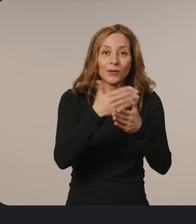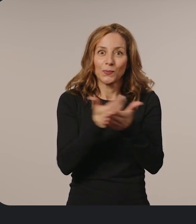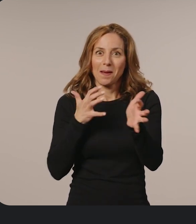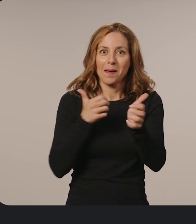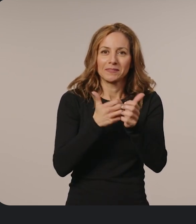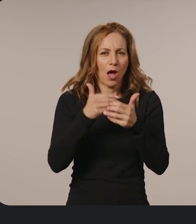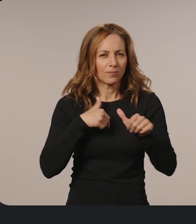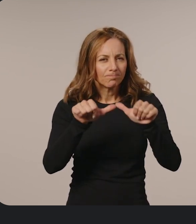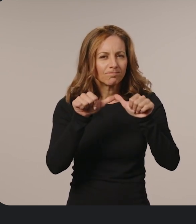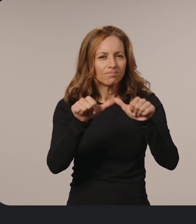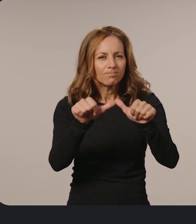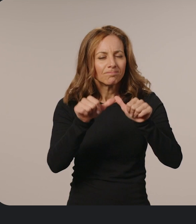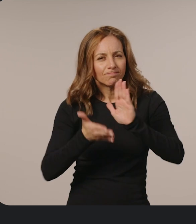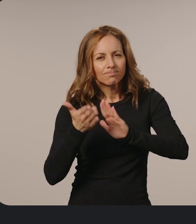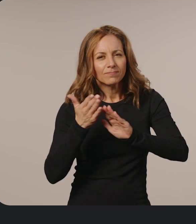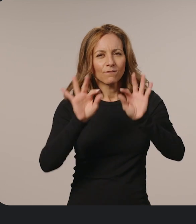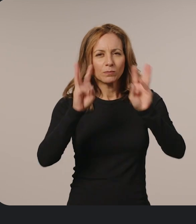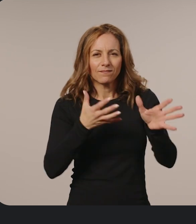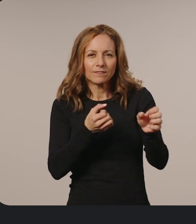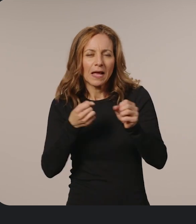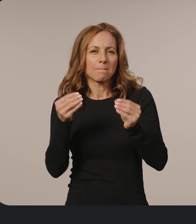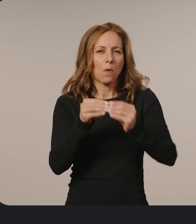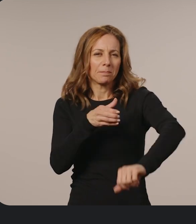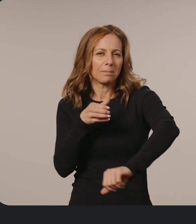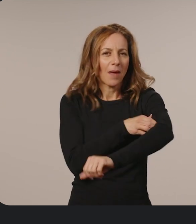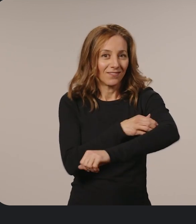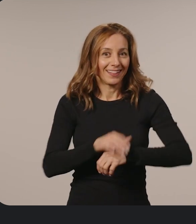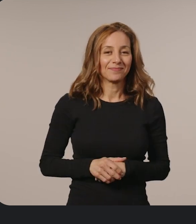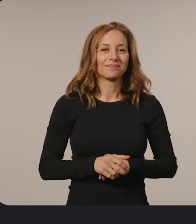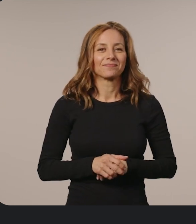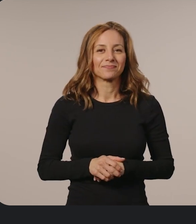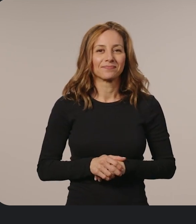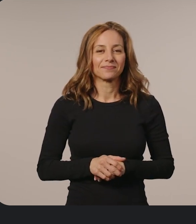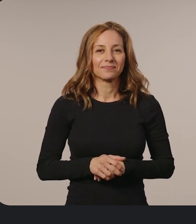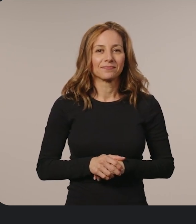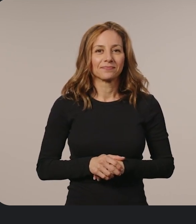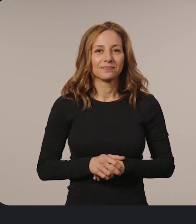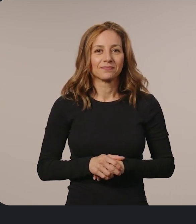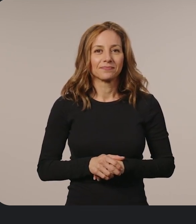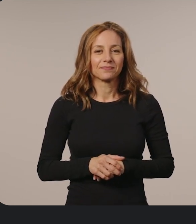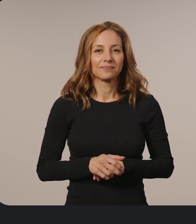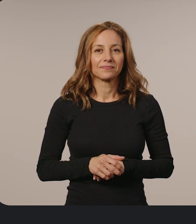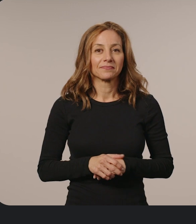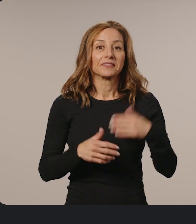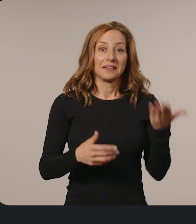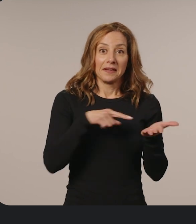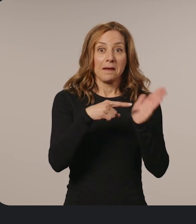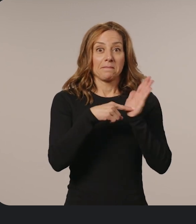I'm going to share some new updates on how we are continuing to make the framework faster and more powerful than ever.